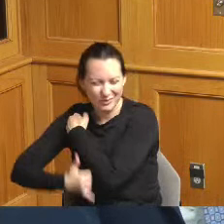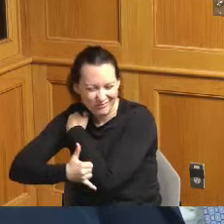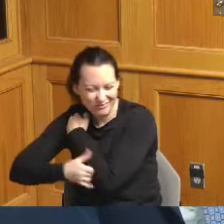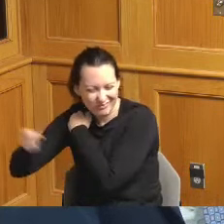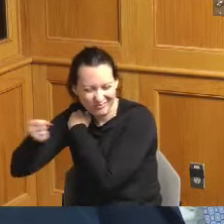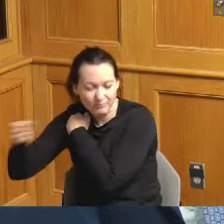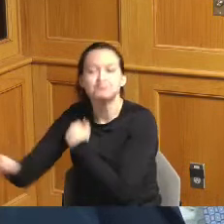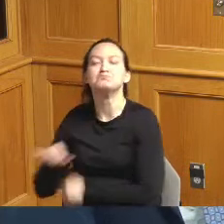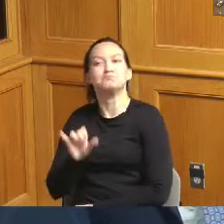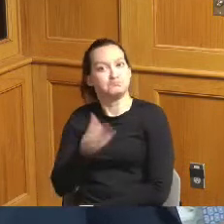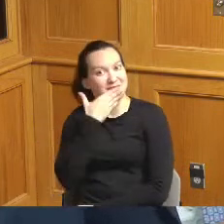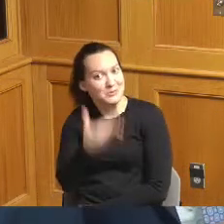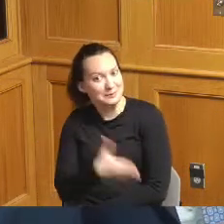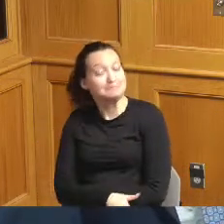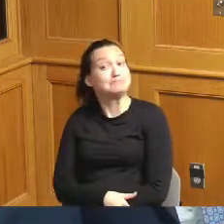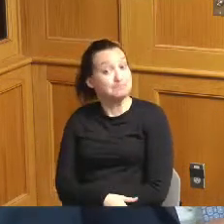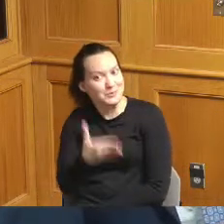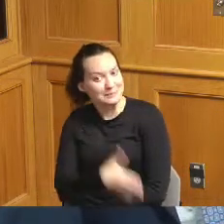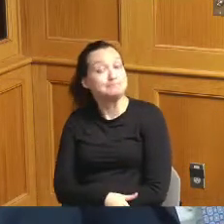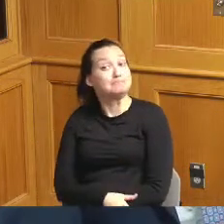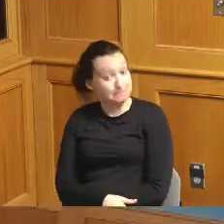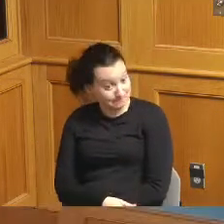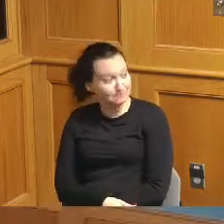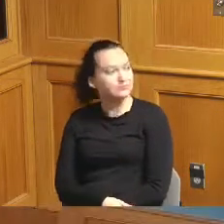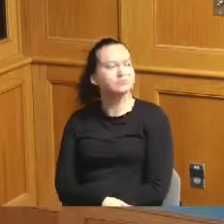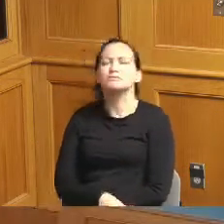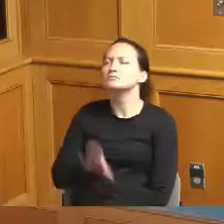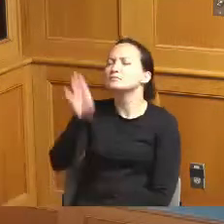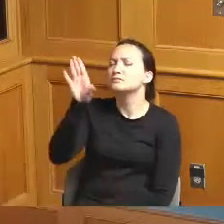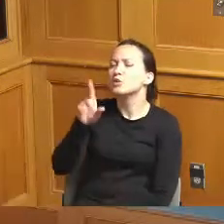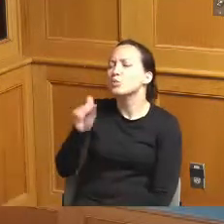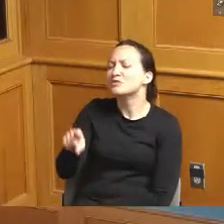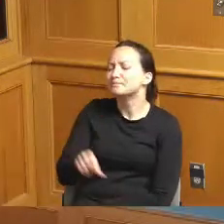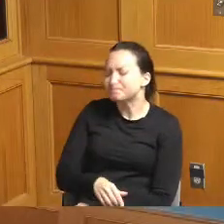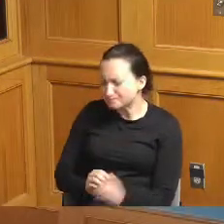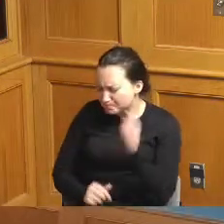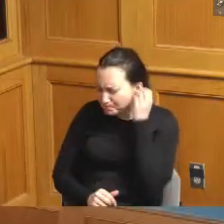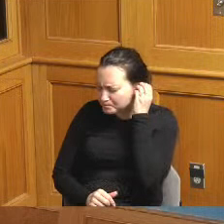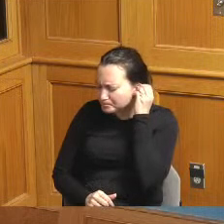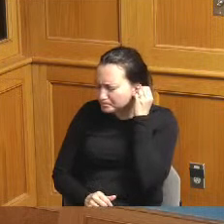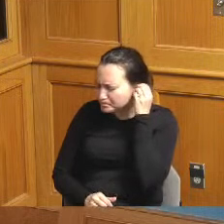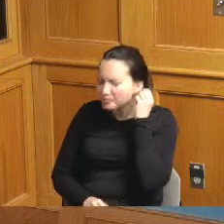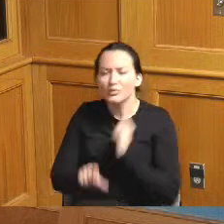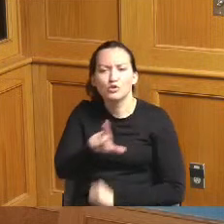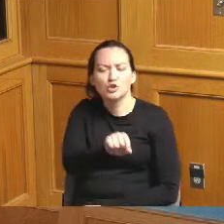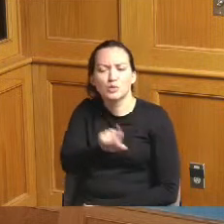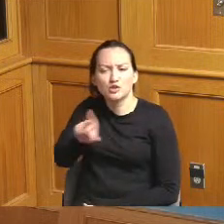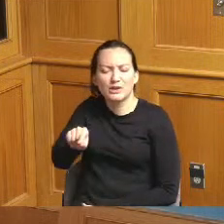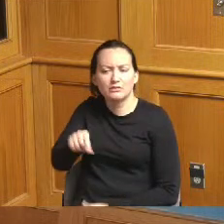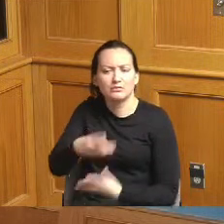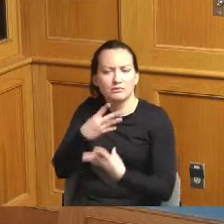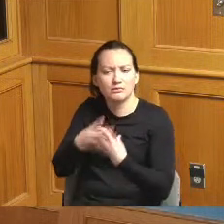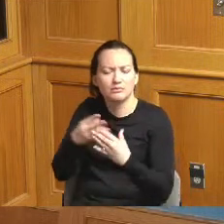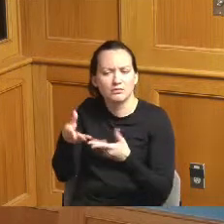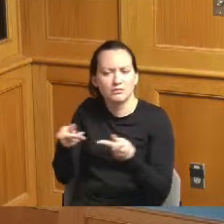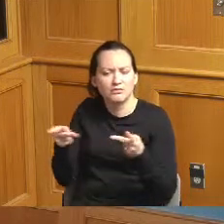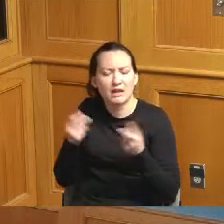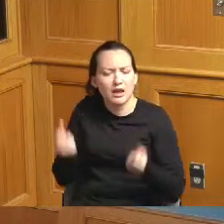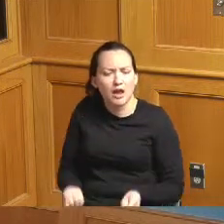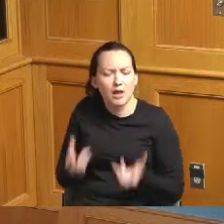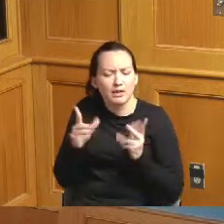thank you yep great I had a question the 2020 Detention Facility what's the population in there